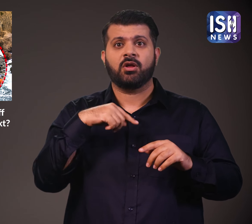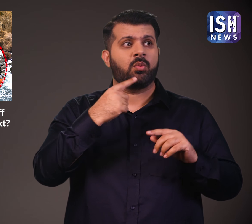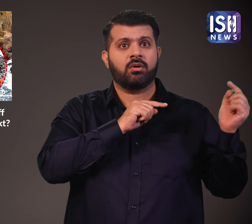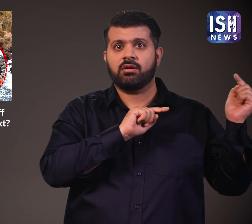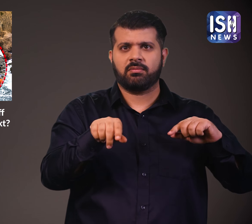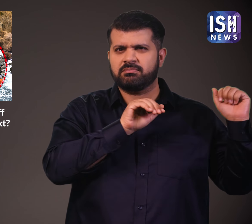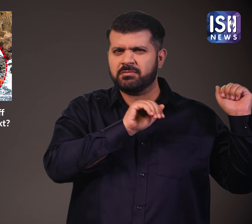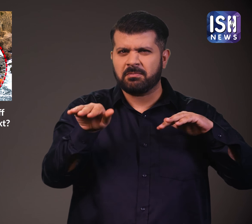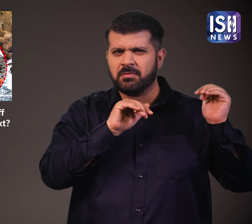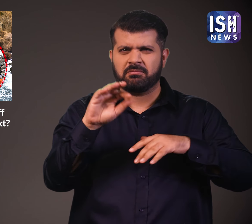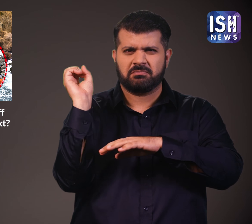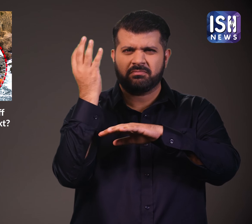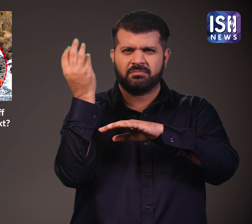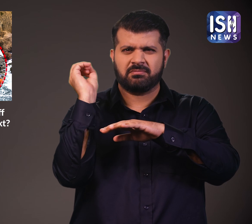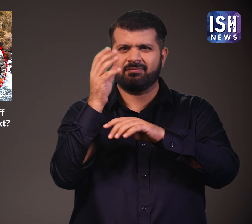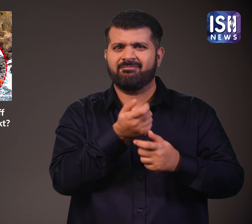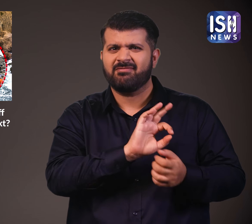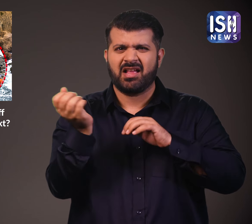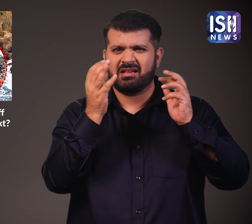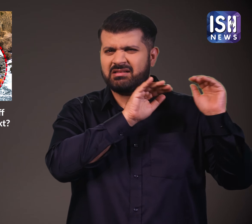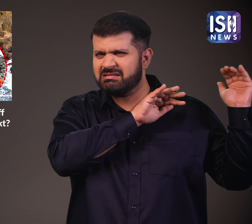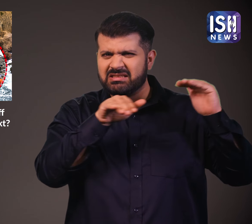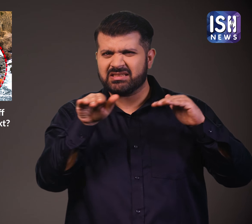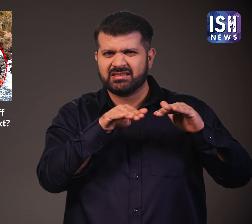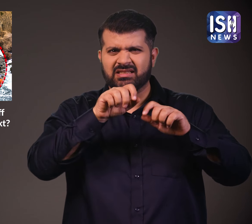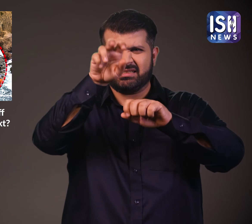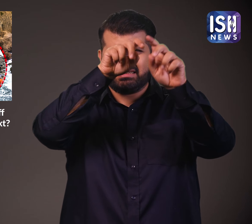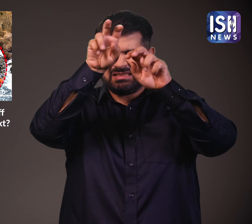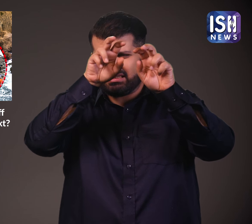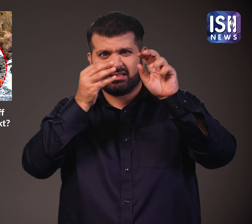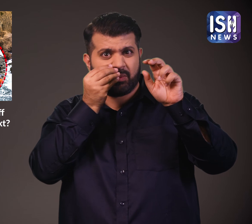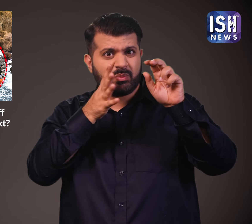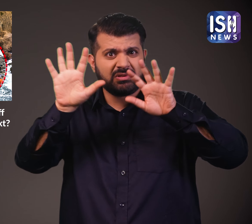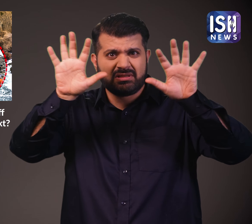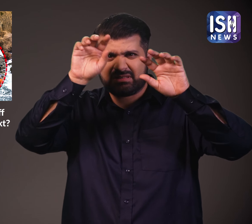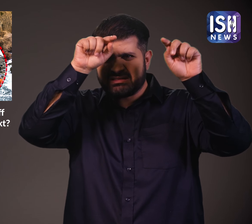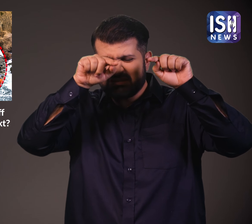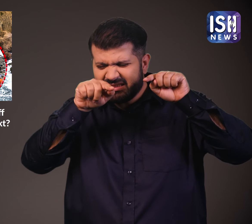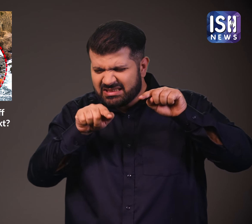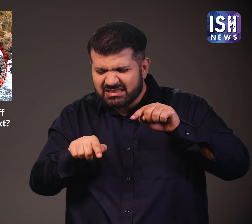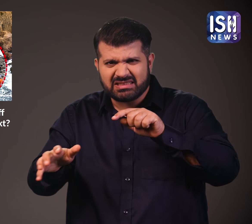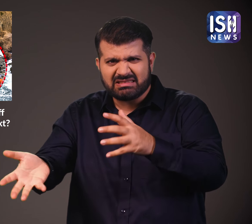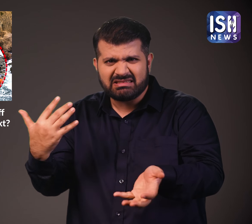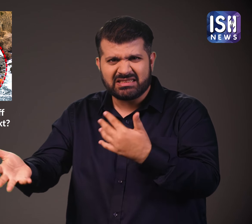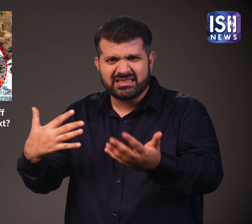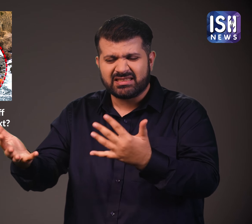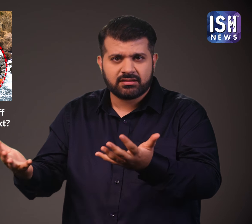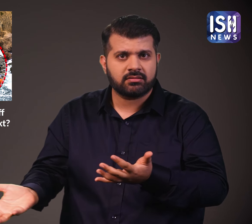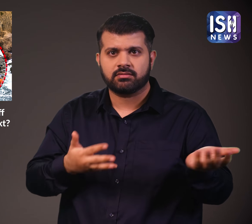Rescue teams rushed to the scene and climbed down the steep cliff and rescued the family.